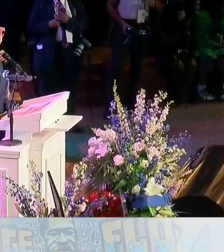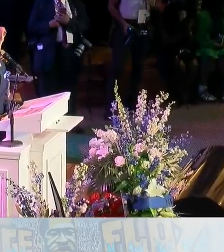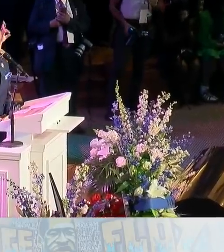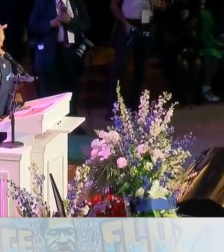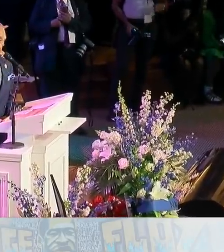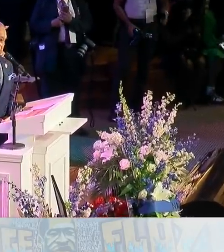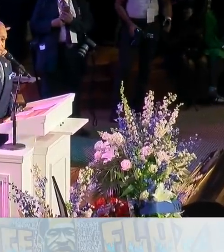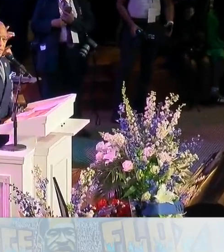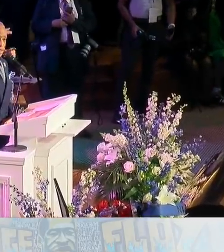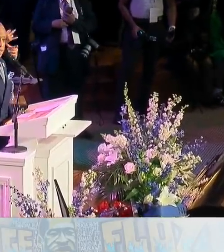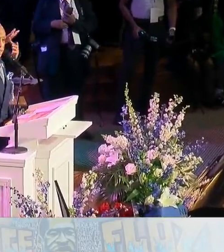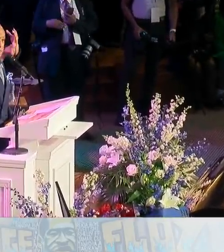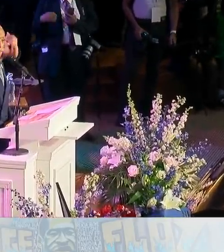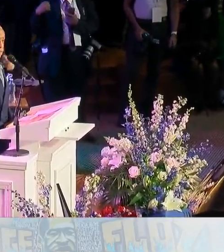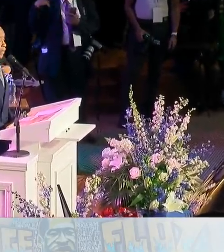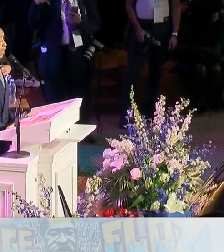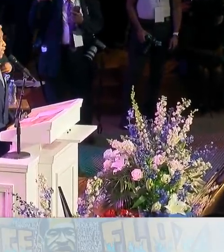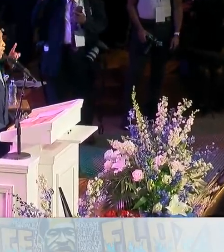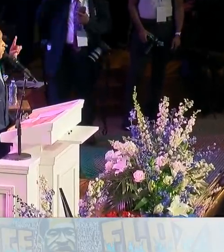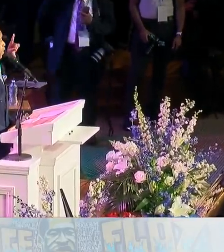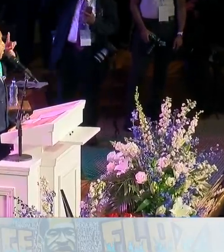BREATHE, TO STAND WITH ME AND